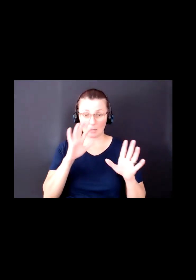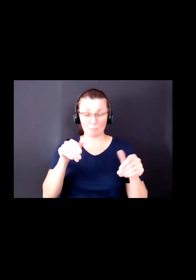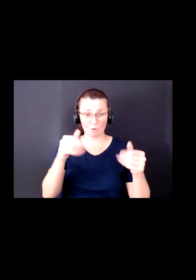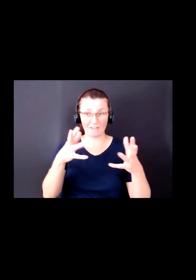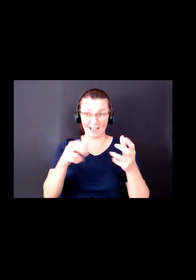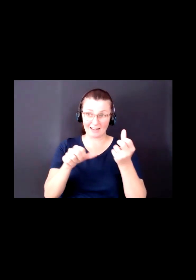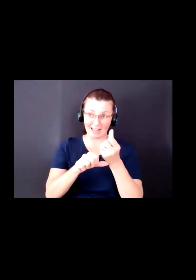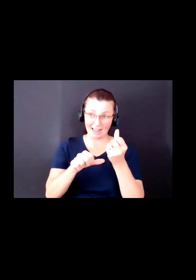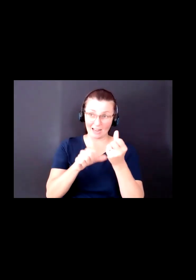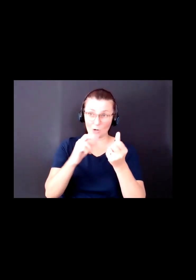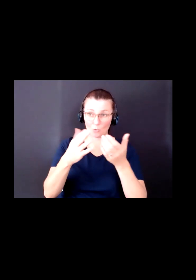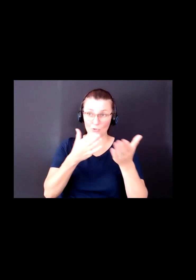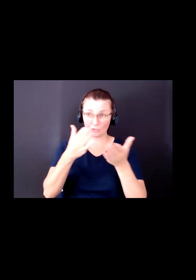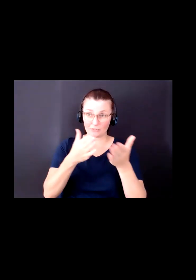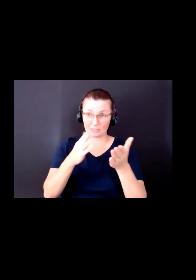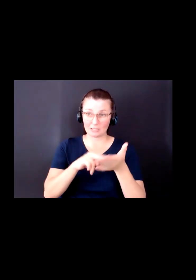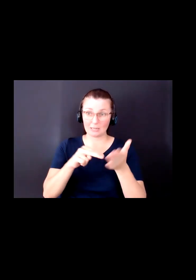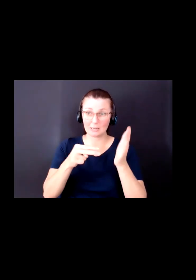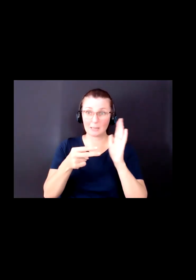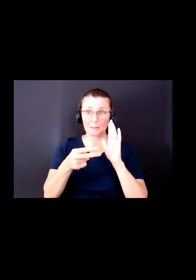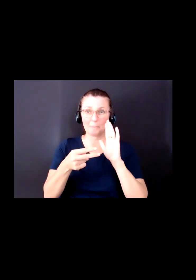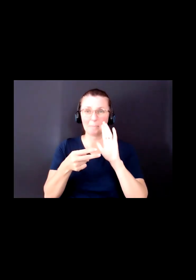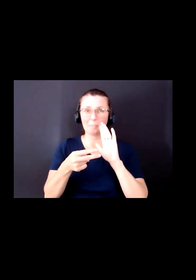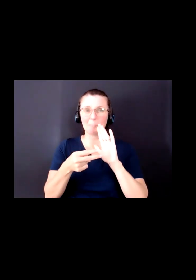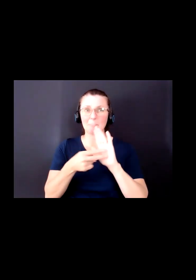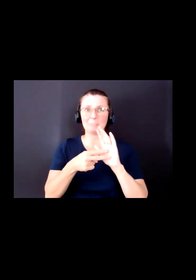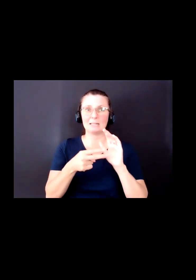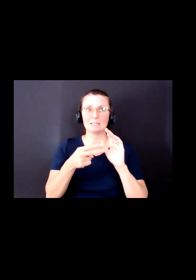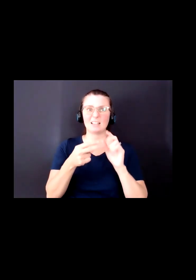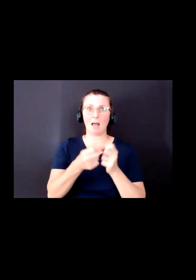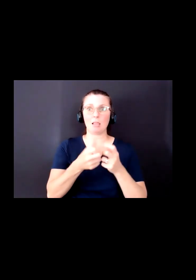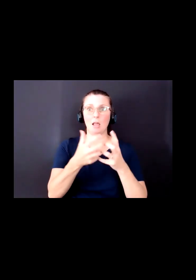service would result in an undo burden, the entity is responsible